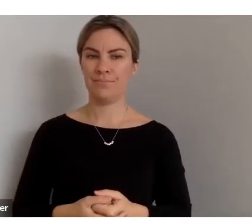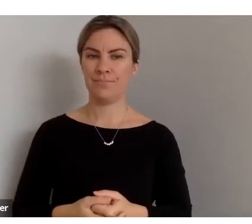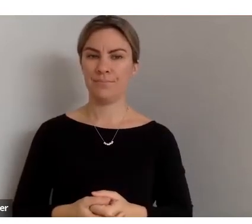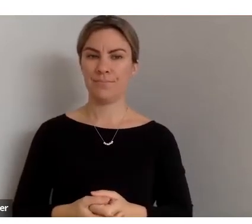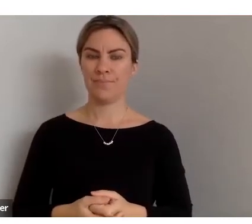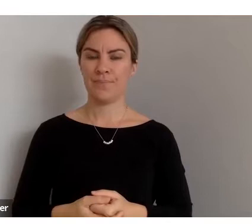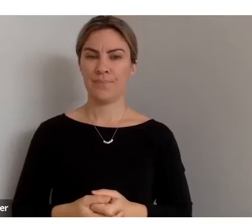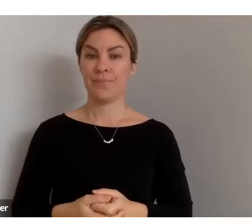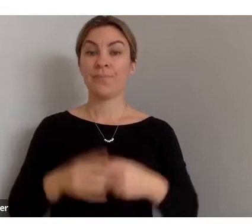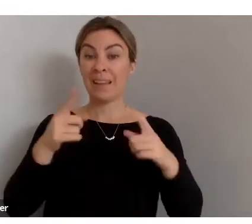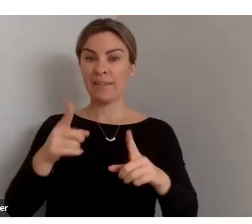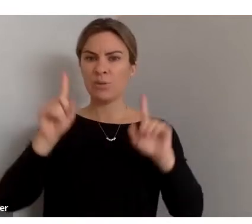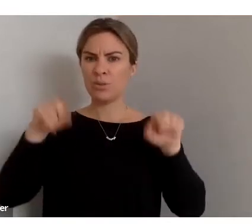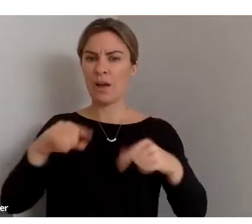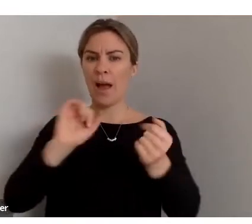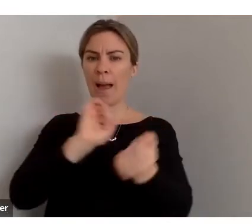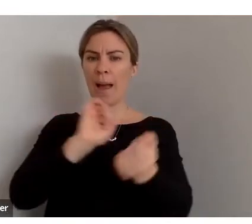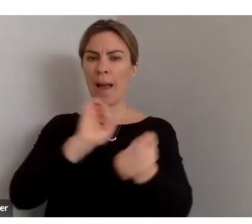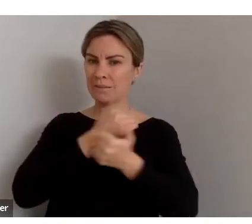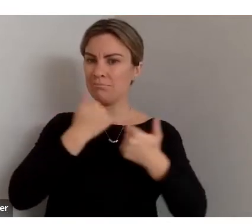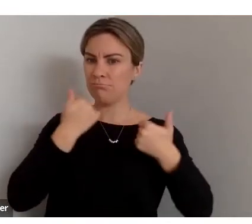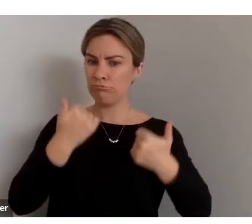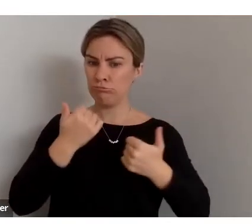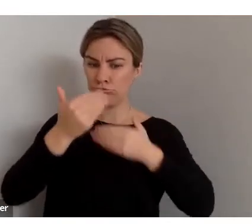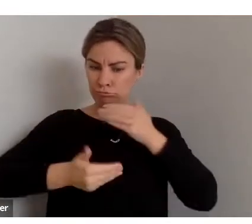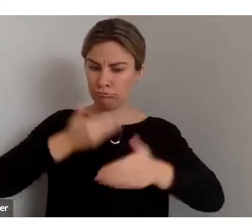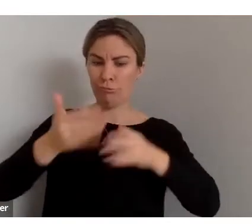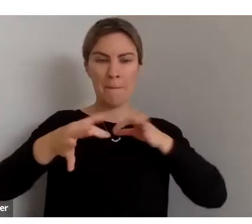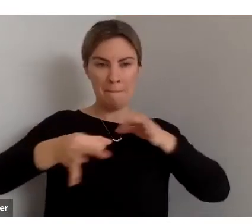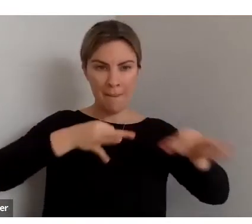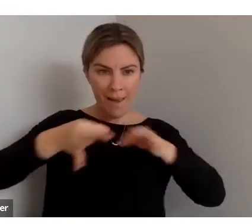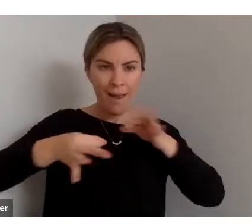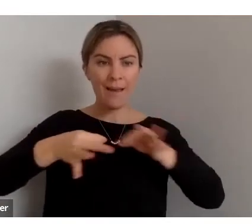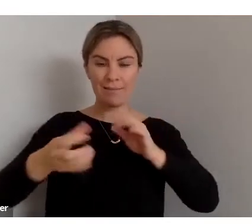you've got to do it, are you waiting for?